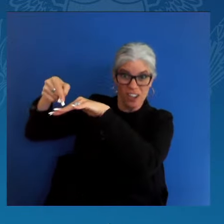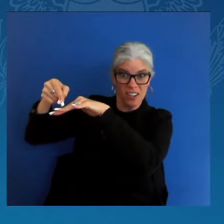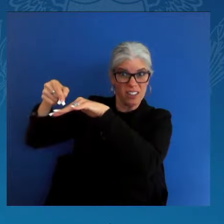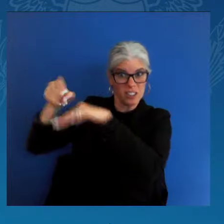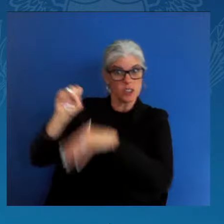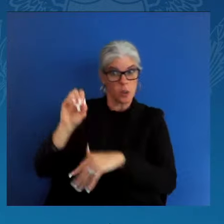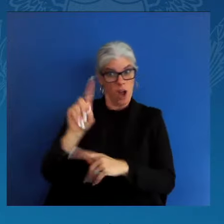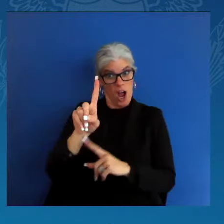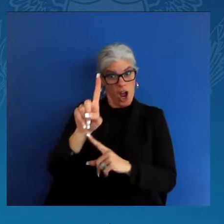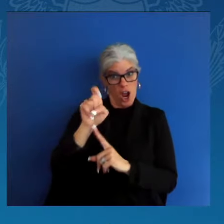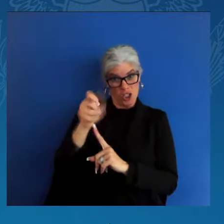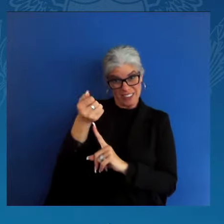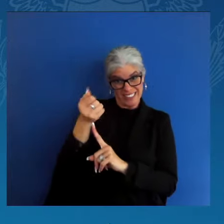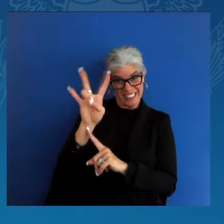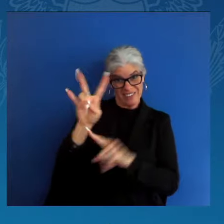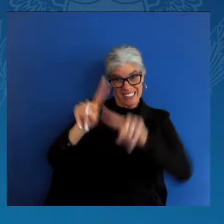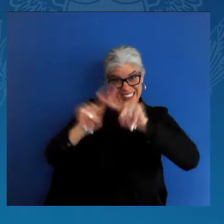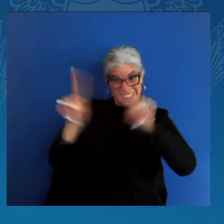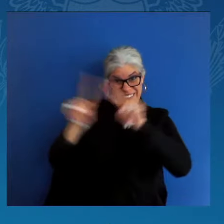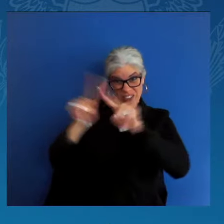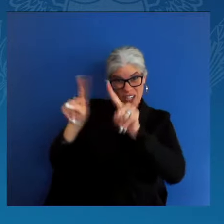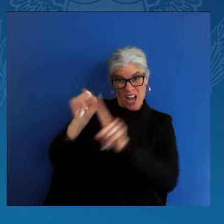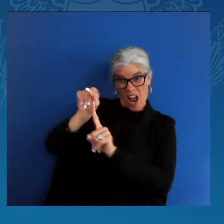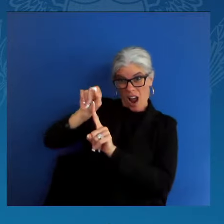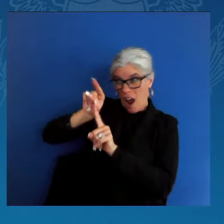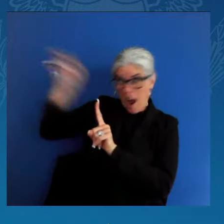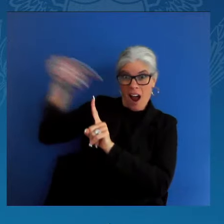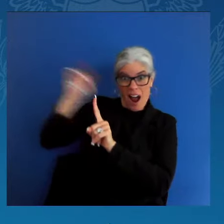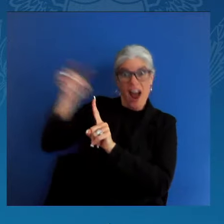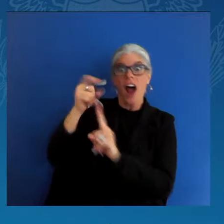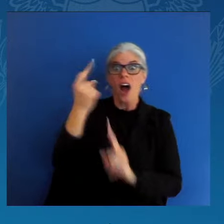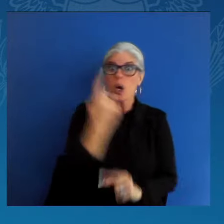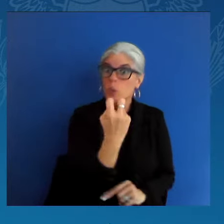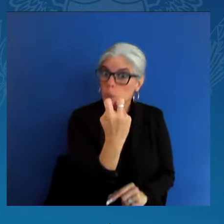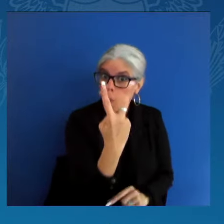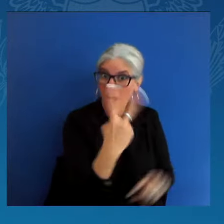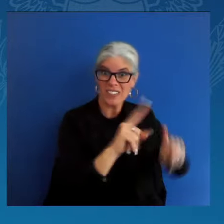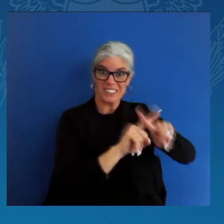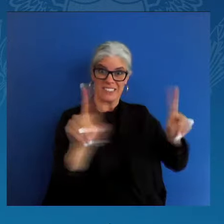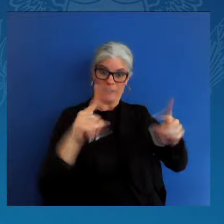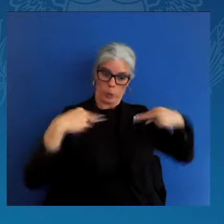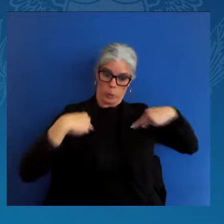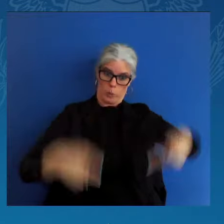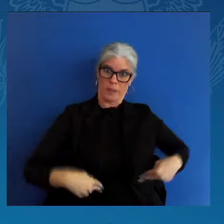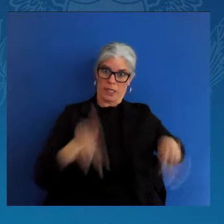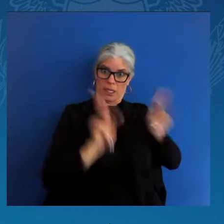as my colleague Deputy Secretary Graves referenced. This proposal was thoughtfully developed by agency experts